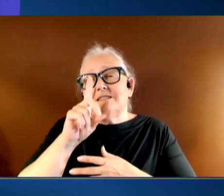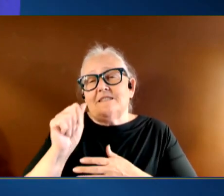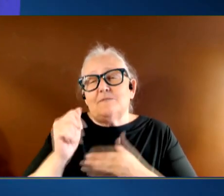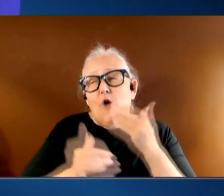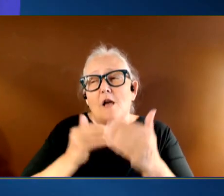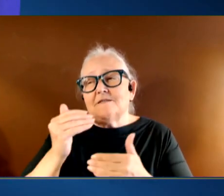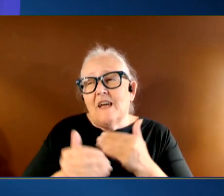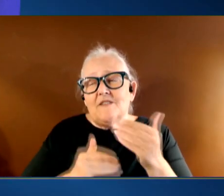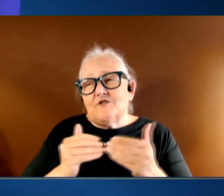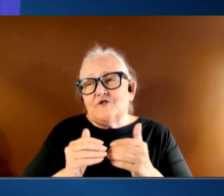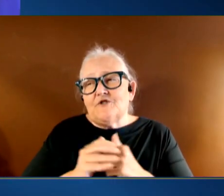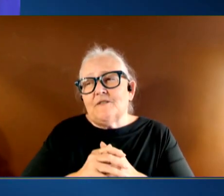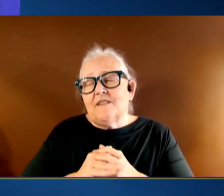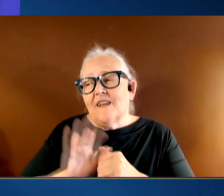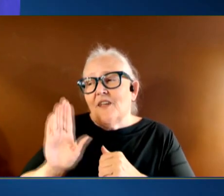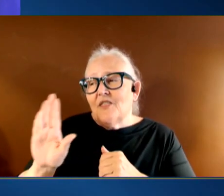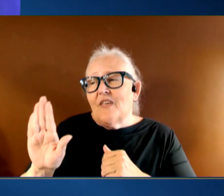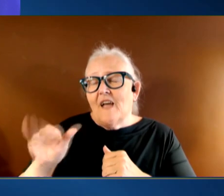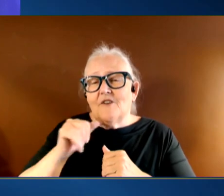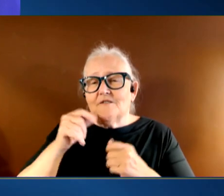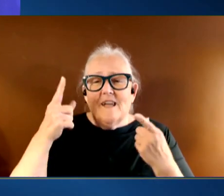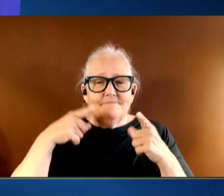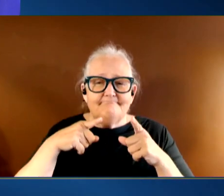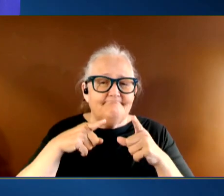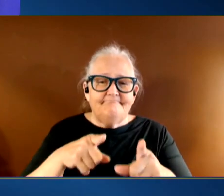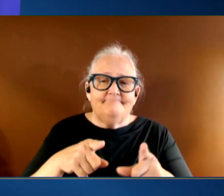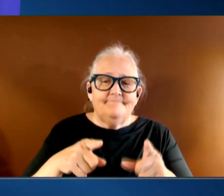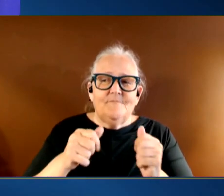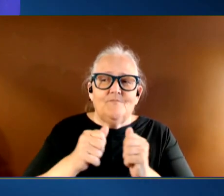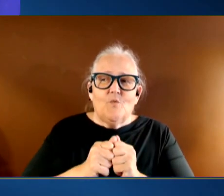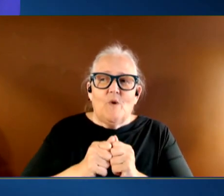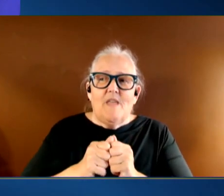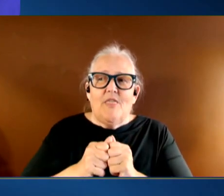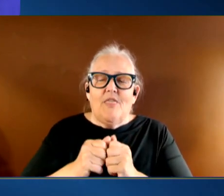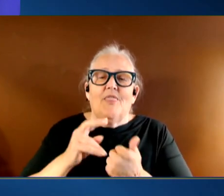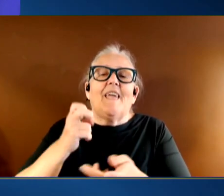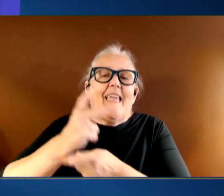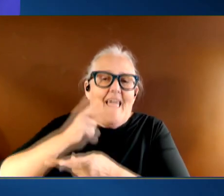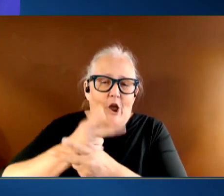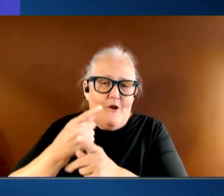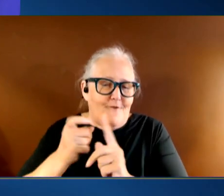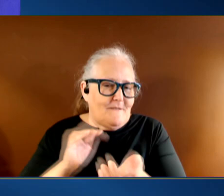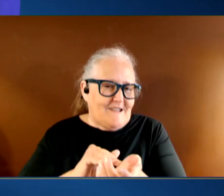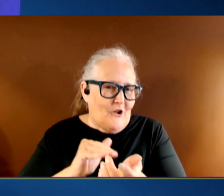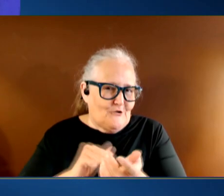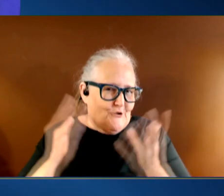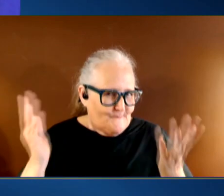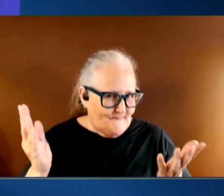aligned with care that's received in doctors' offices, right? So, that should be really helpful.